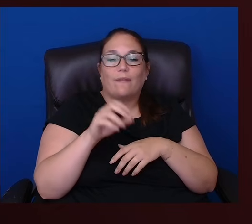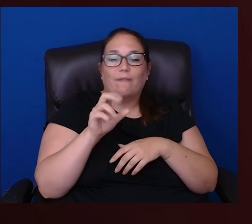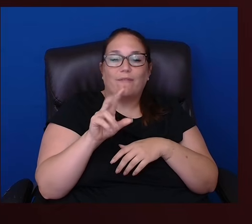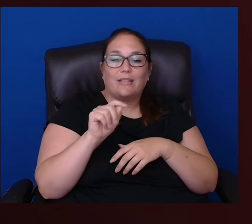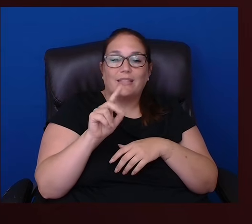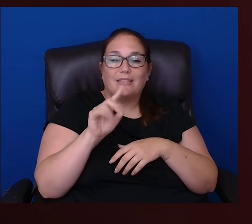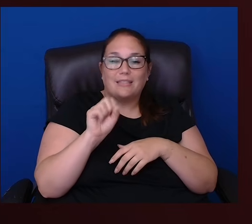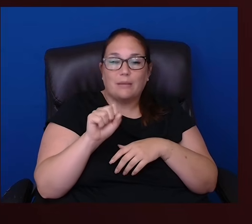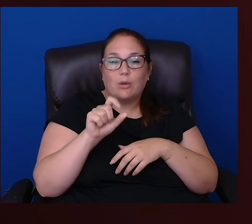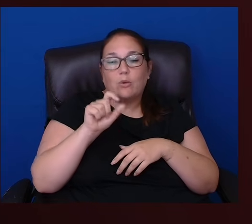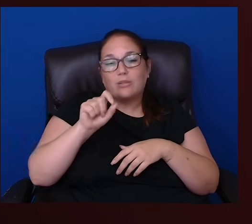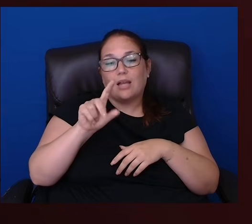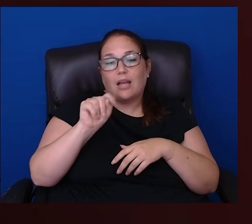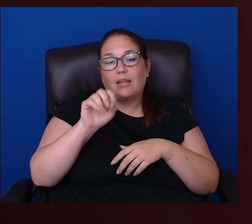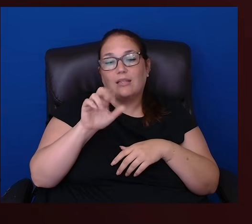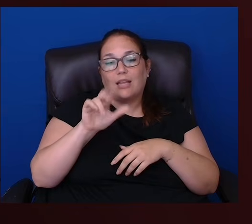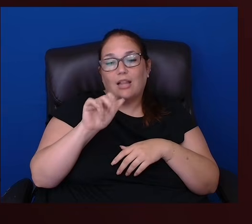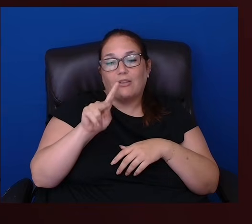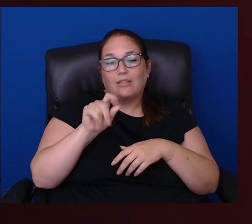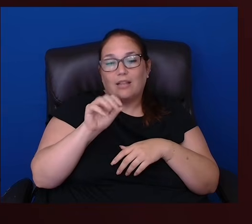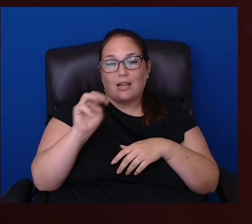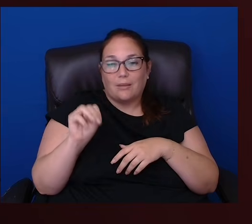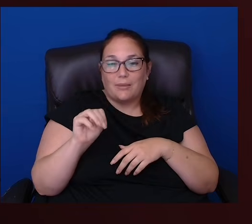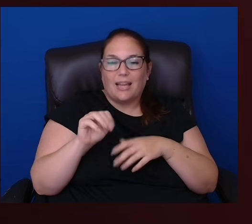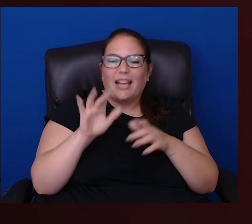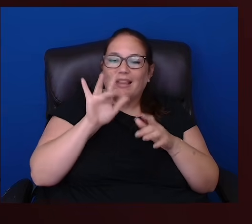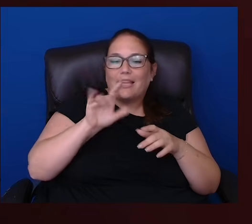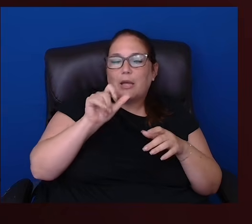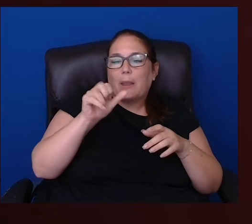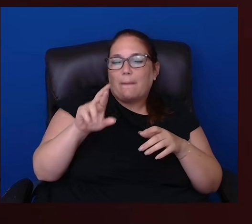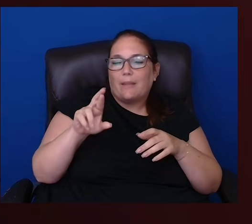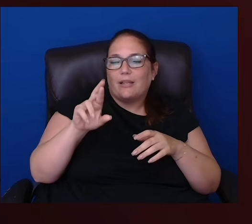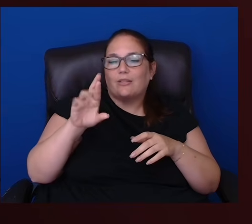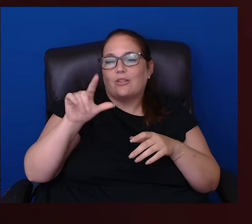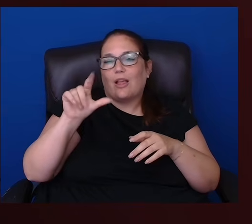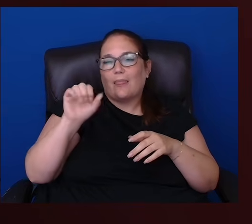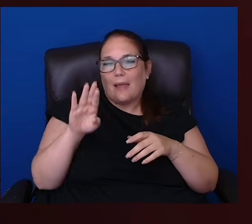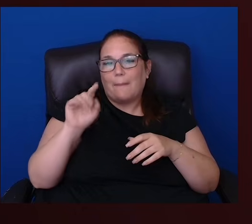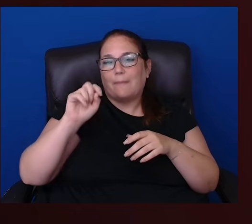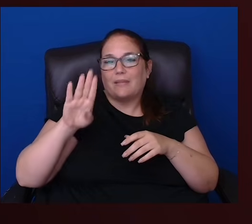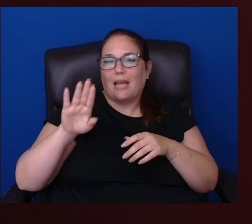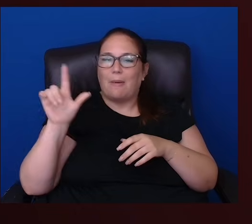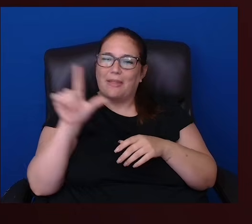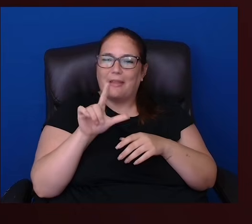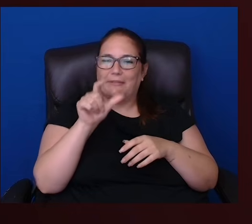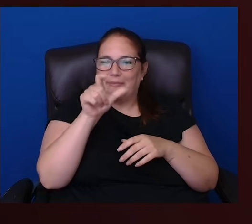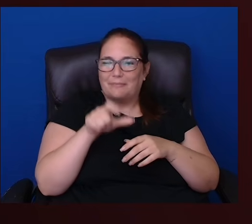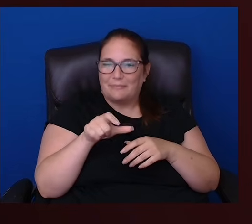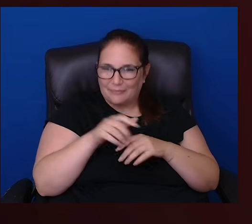for the Blazor Labs tab on the left-hand side. Okay, so that was